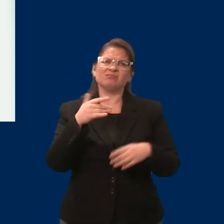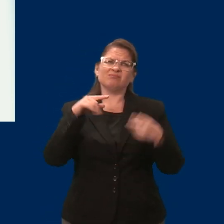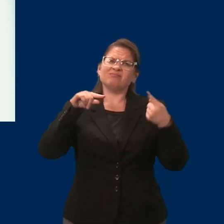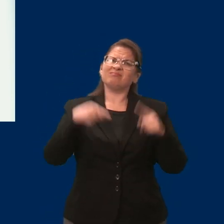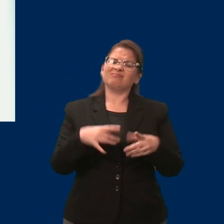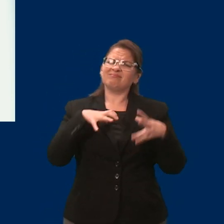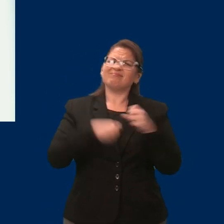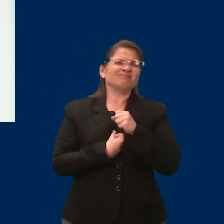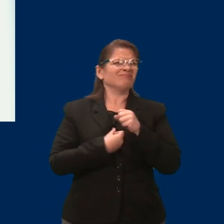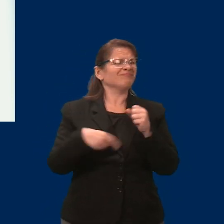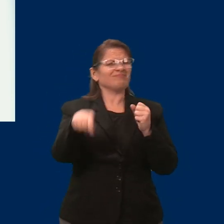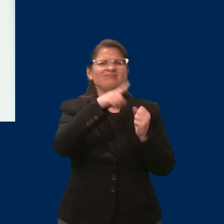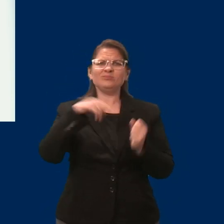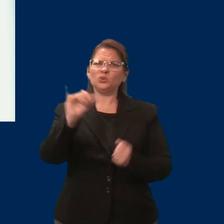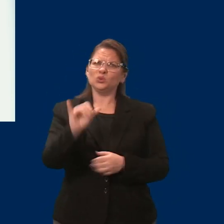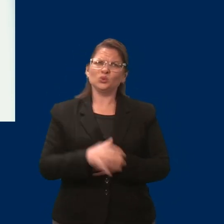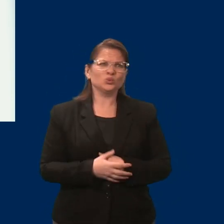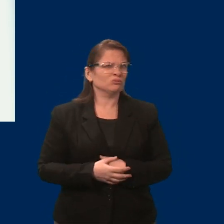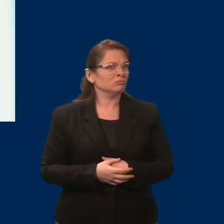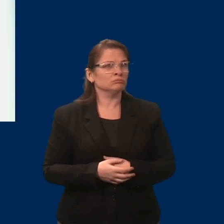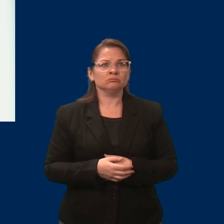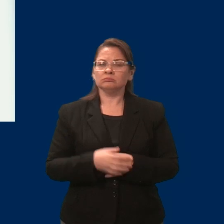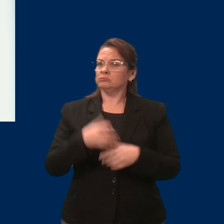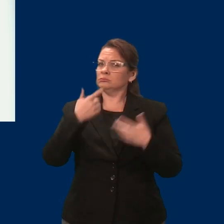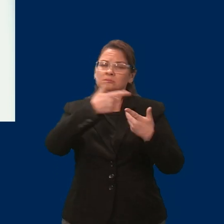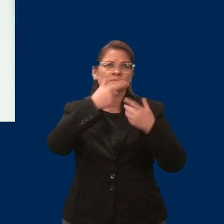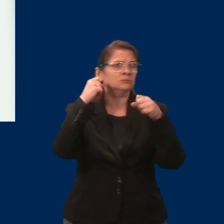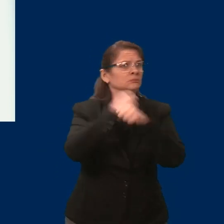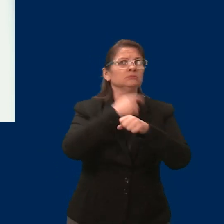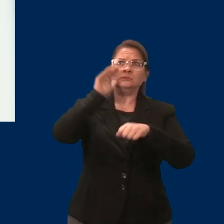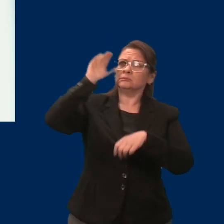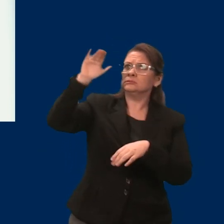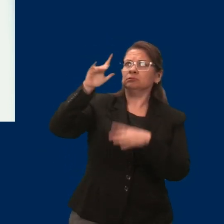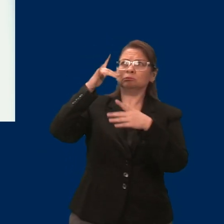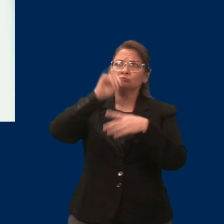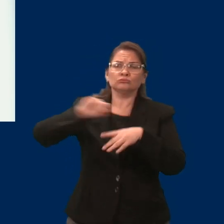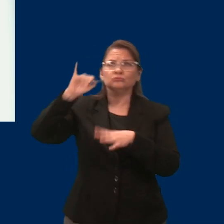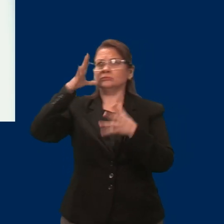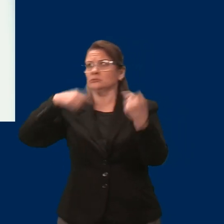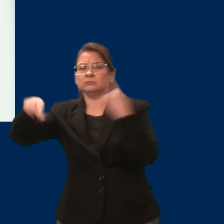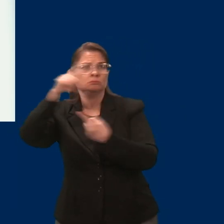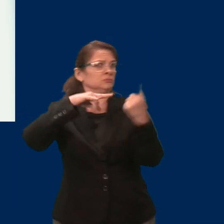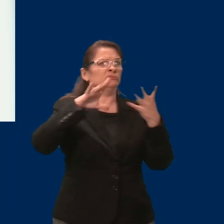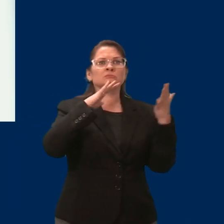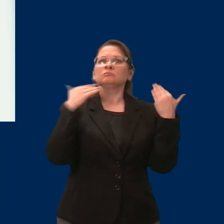but she knew there were all these boxes that she needed to check off to do that, and she did it as quickly as she could, and she was there for us.